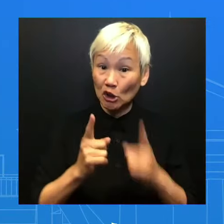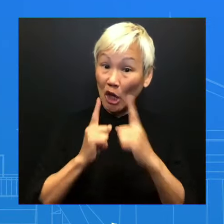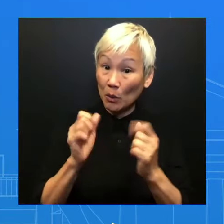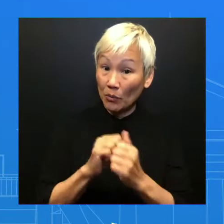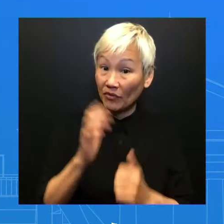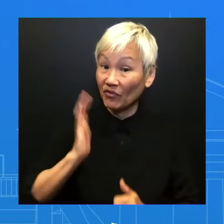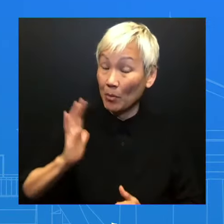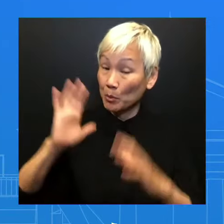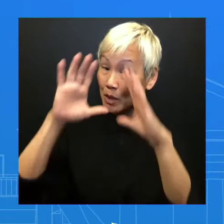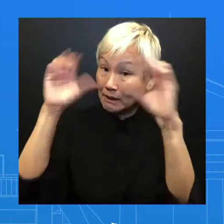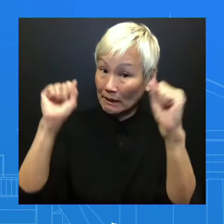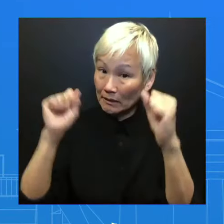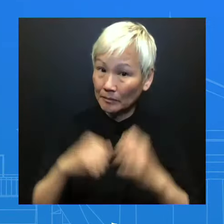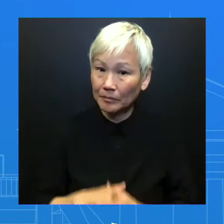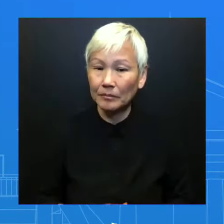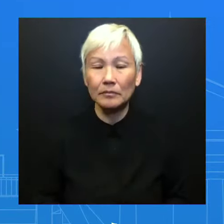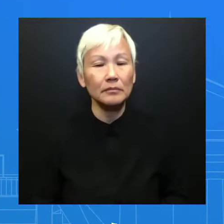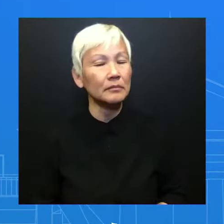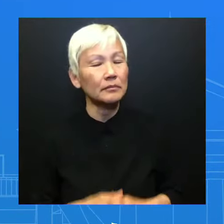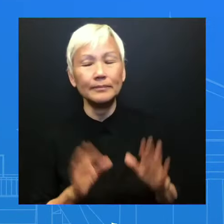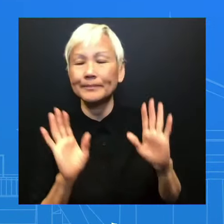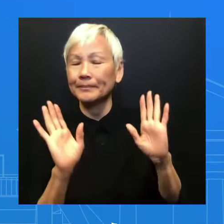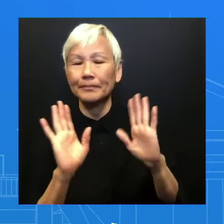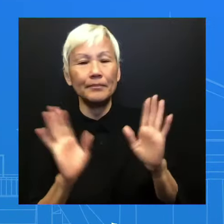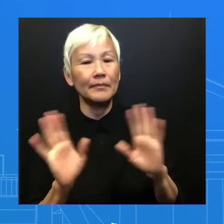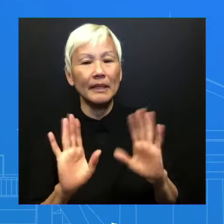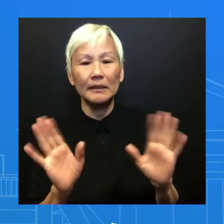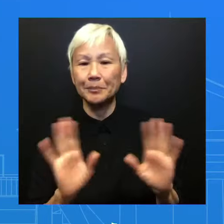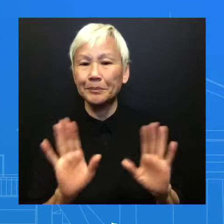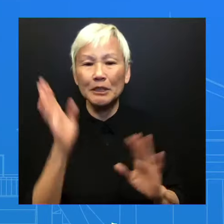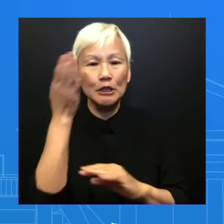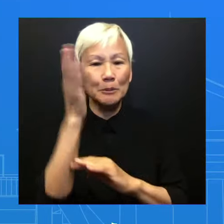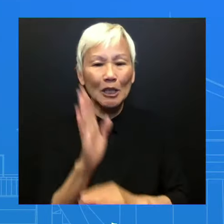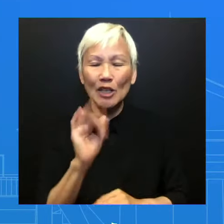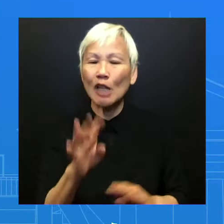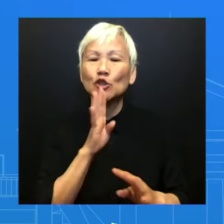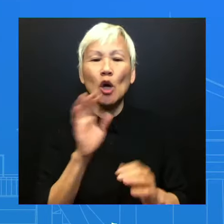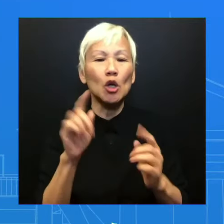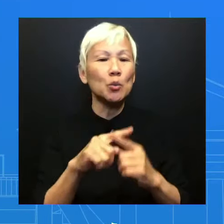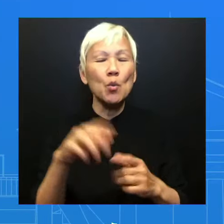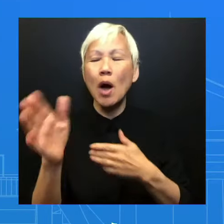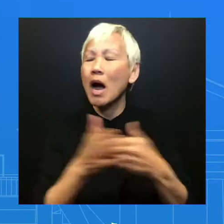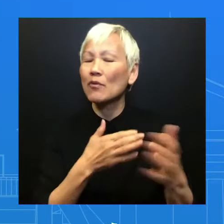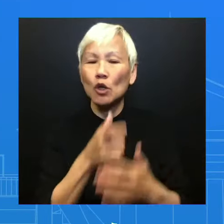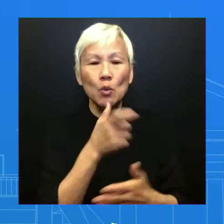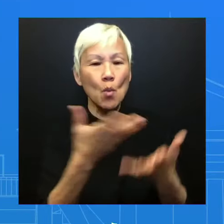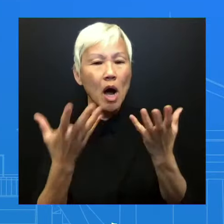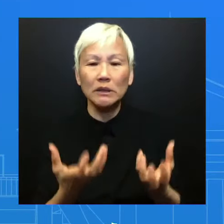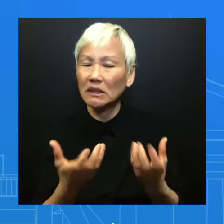to whoever he chooses and wants to speak to. So I'm not going to, certainly, dive into that or step in -- step on that.